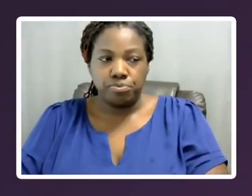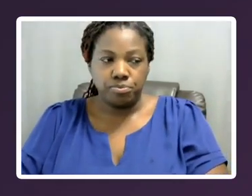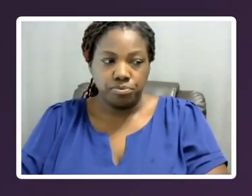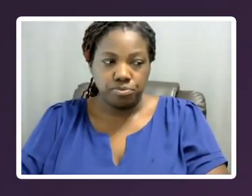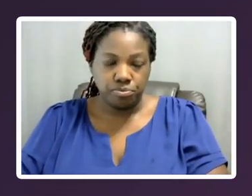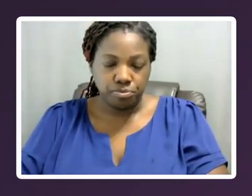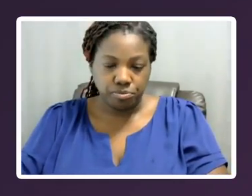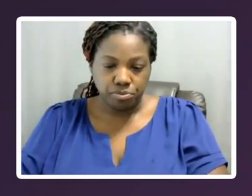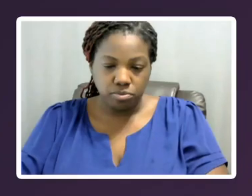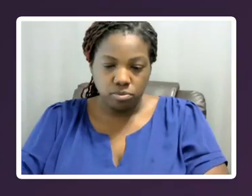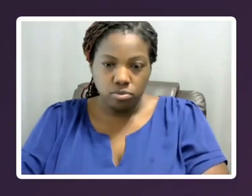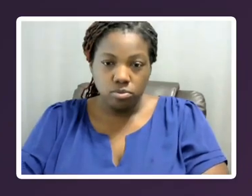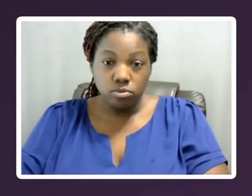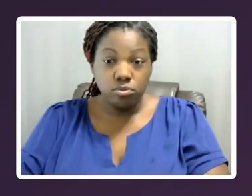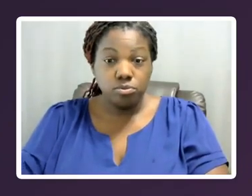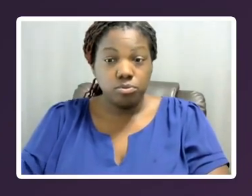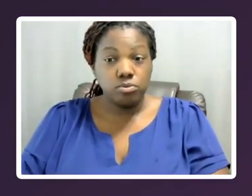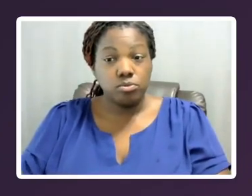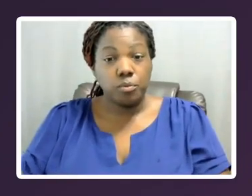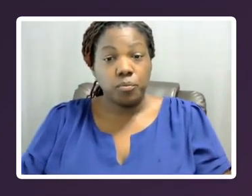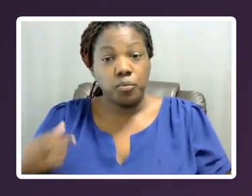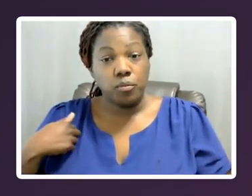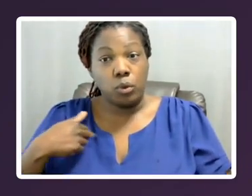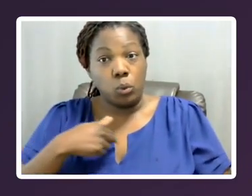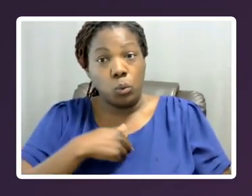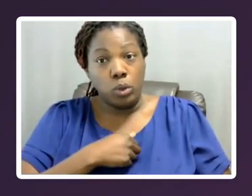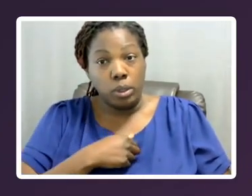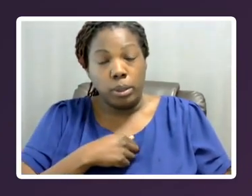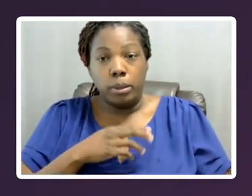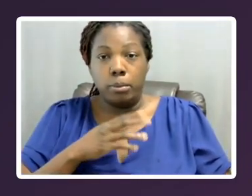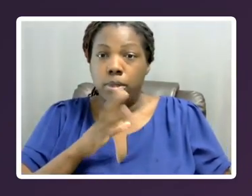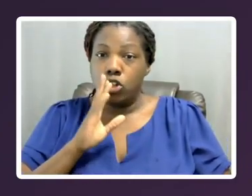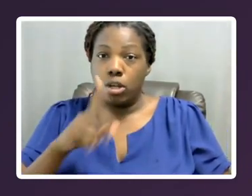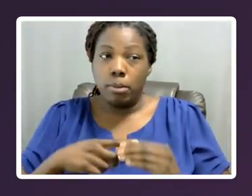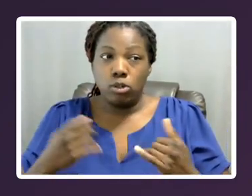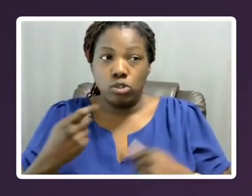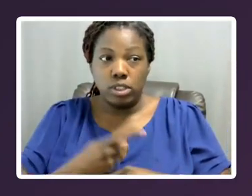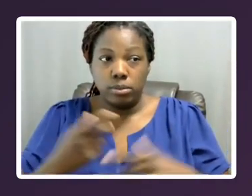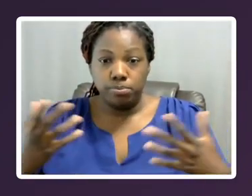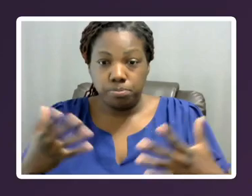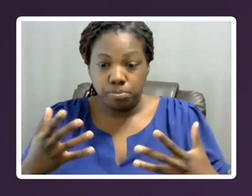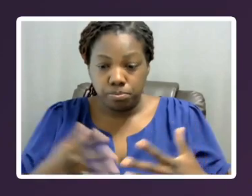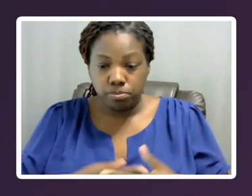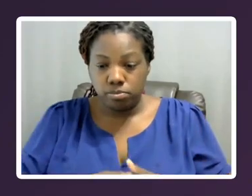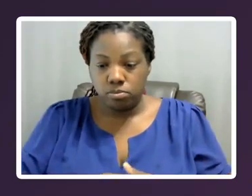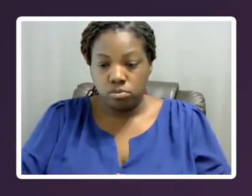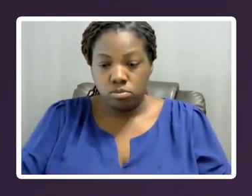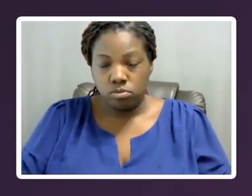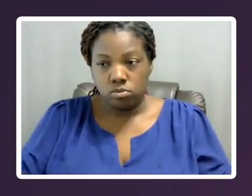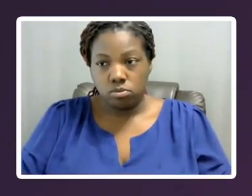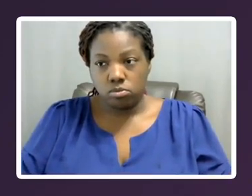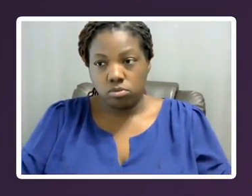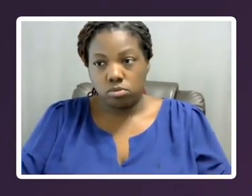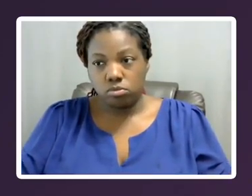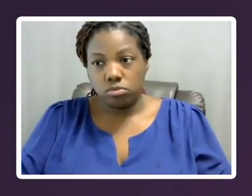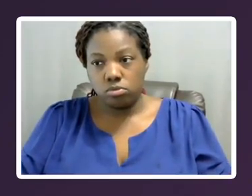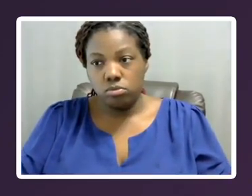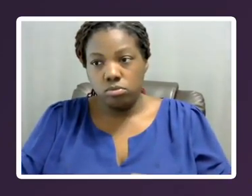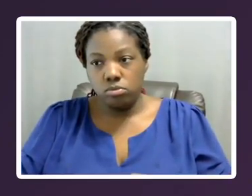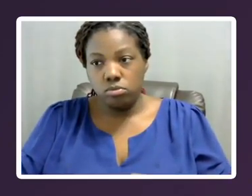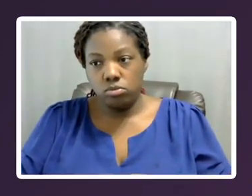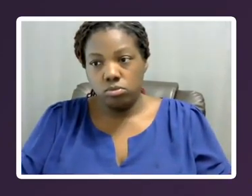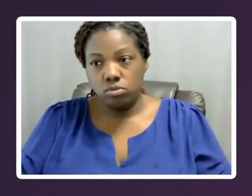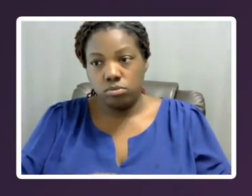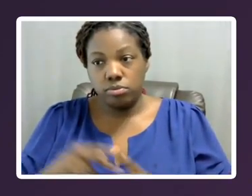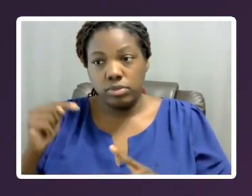So what we'll be -- what will we be exploring today? In this session we will discover techniques